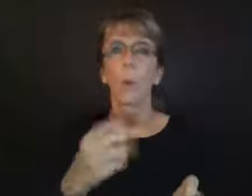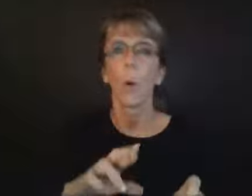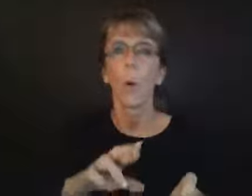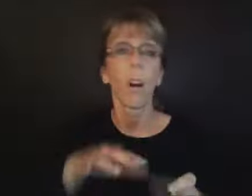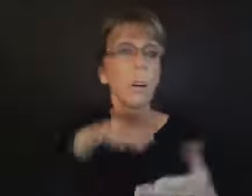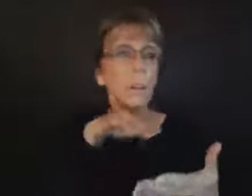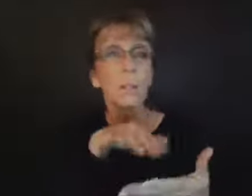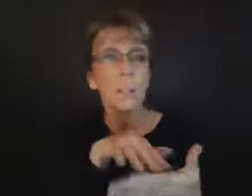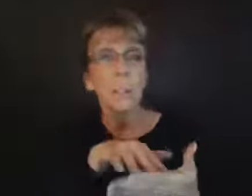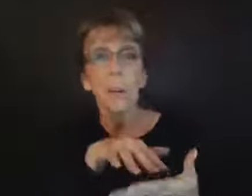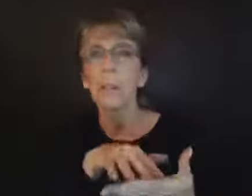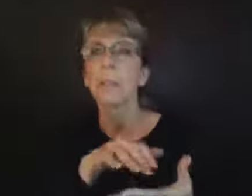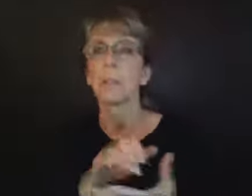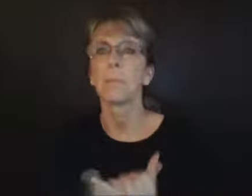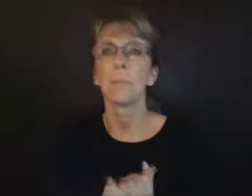or studies.